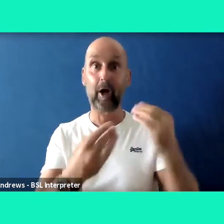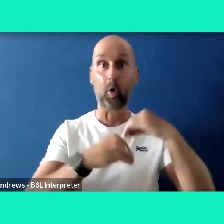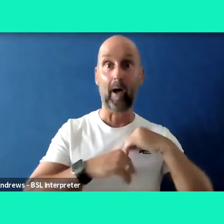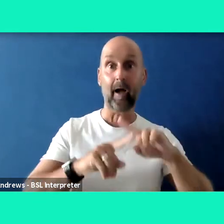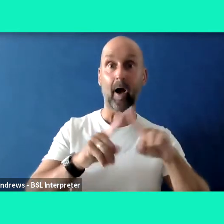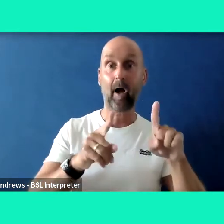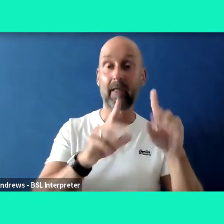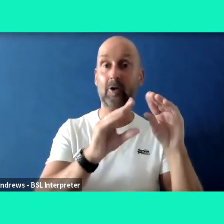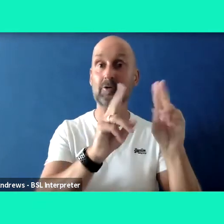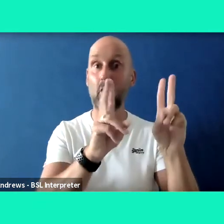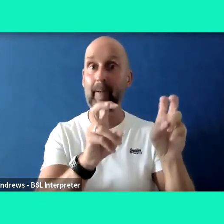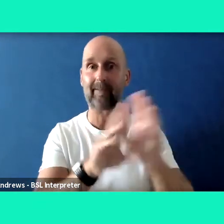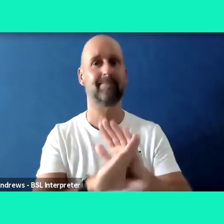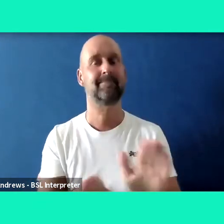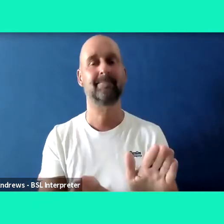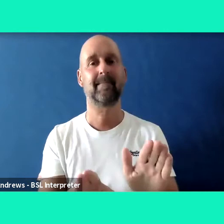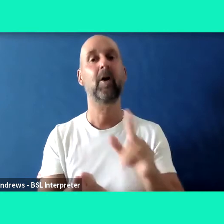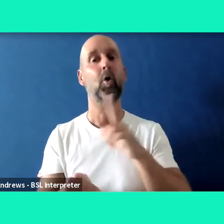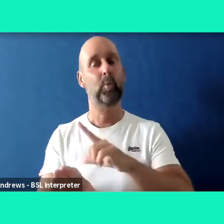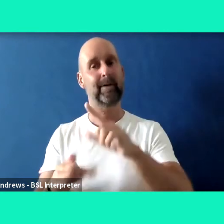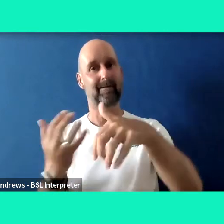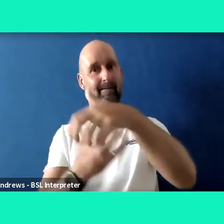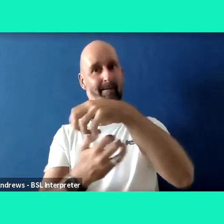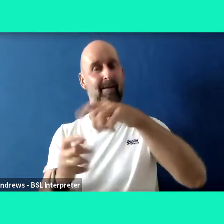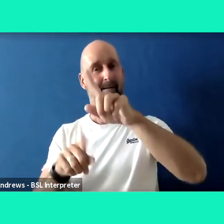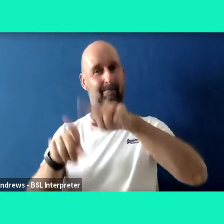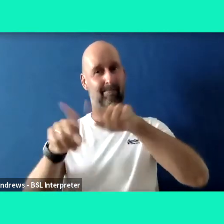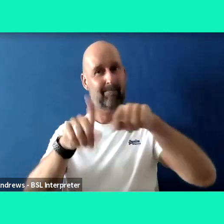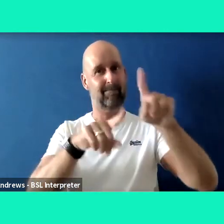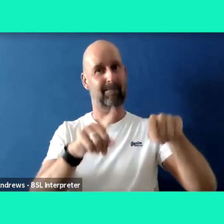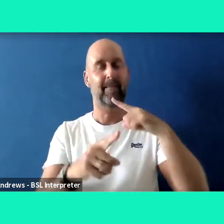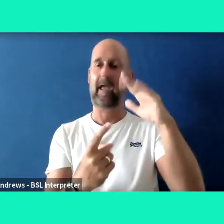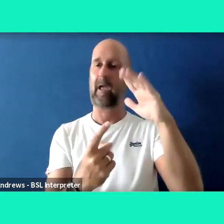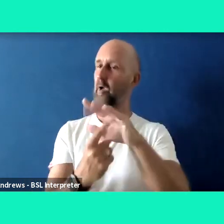Without the diverse mix of students that our society purports to prioritise in educational settings,